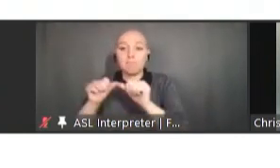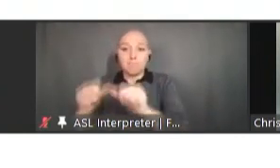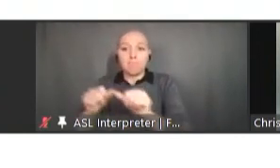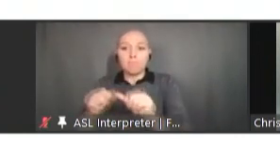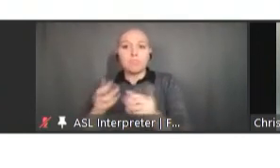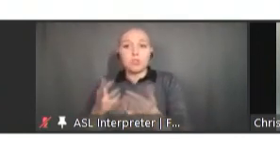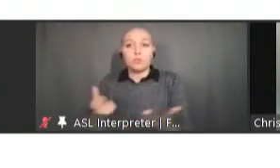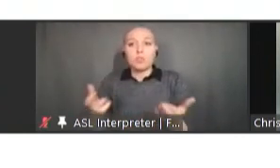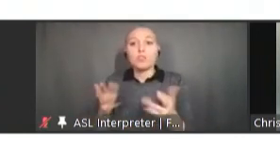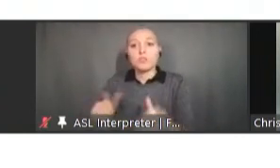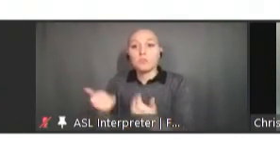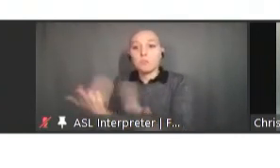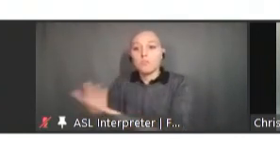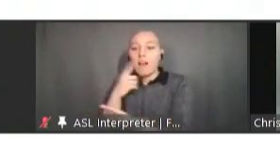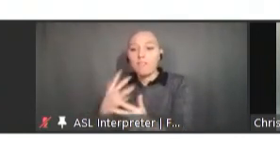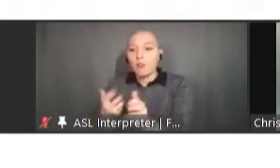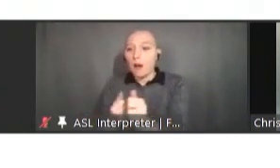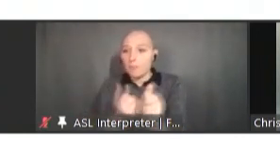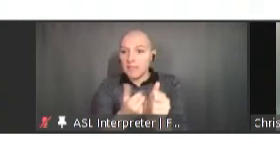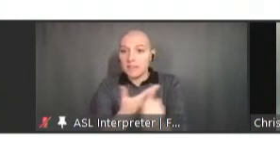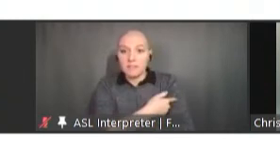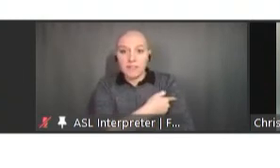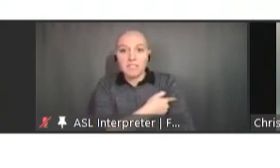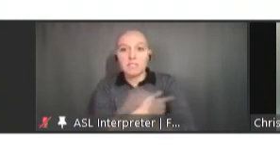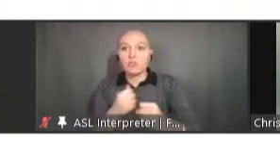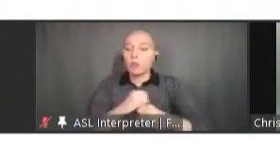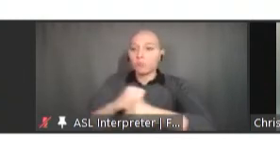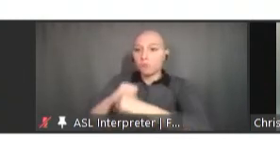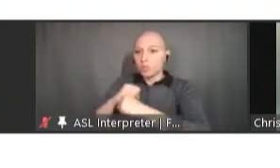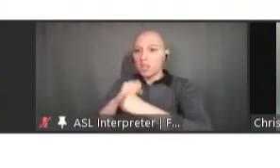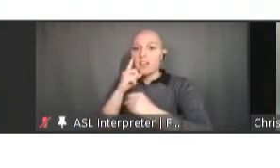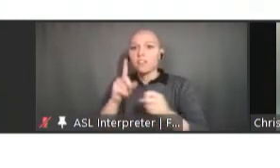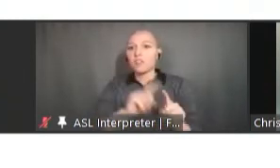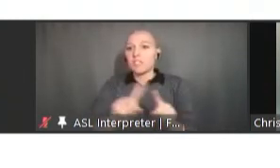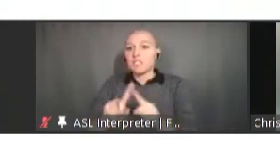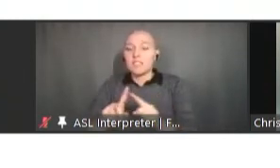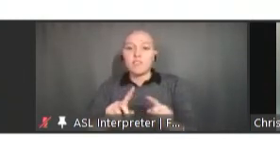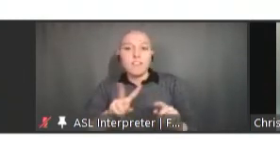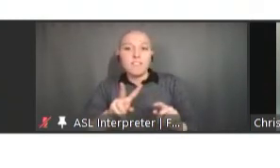vaccines against variants resulting from seasonal or geographical fluctuations.